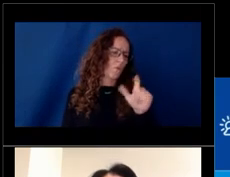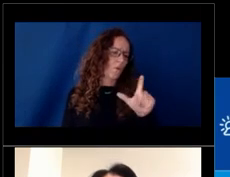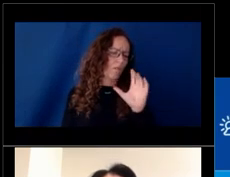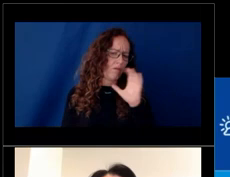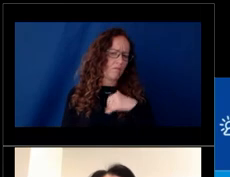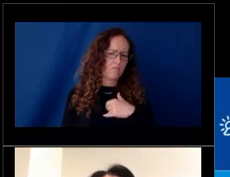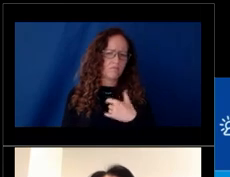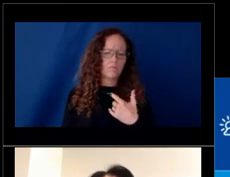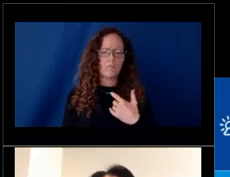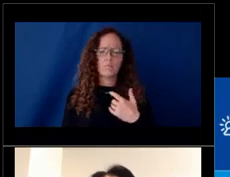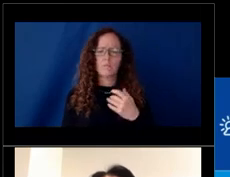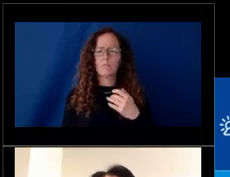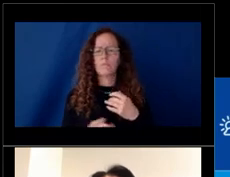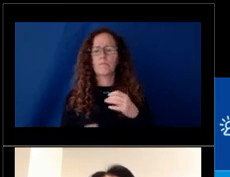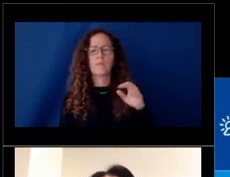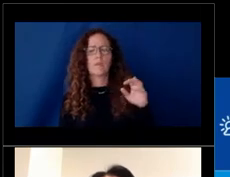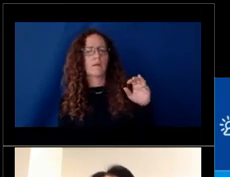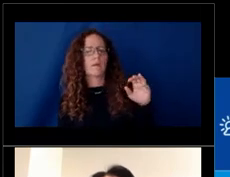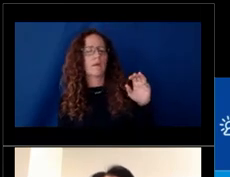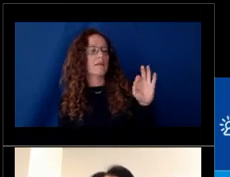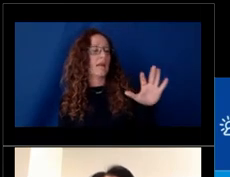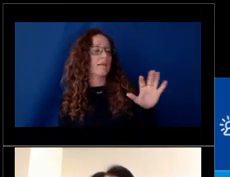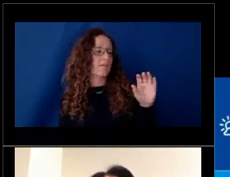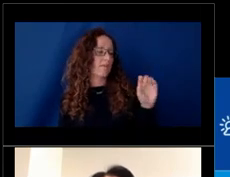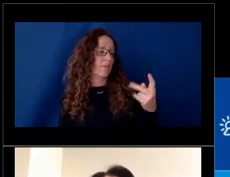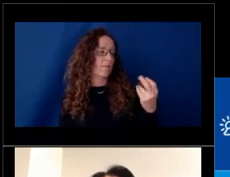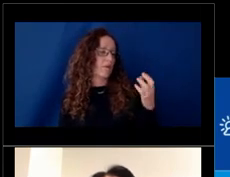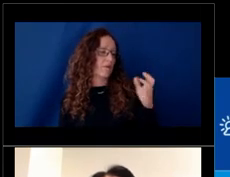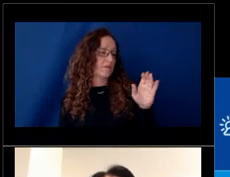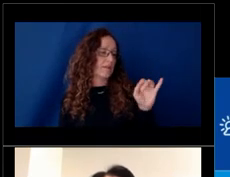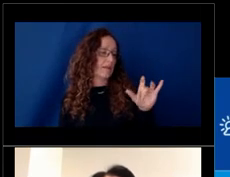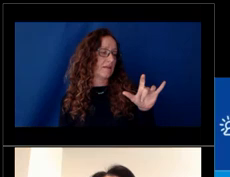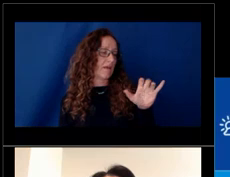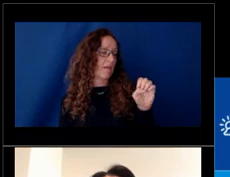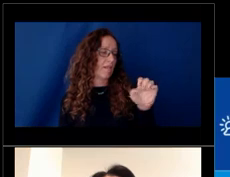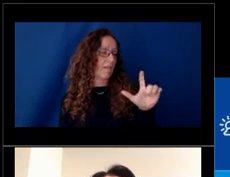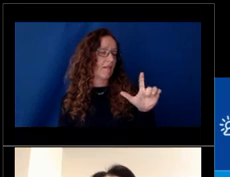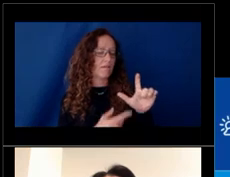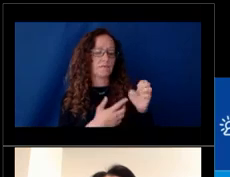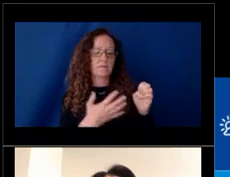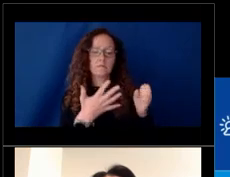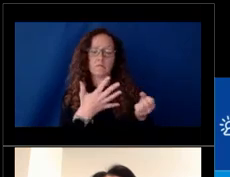Yeah, so the 95th percentile usage is pretty common in other heat alert systems across the